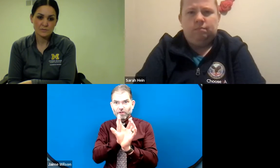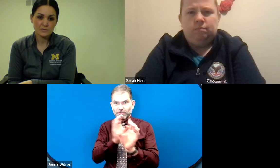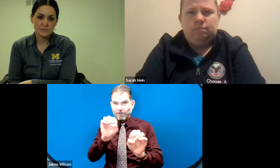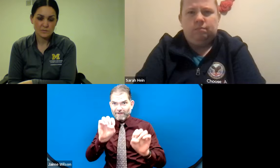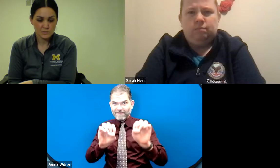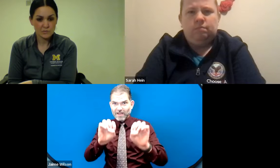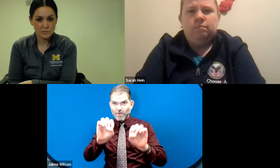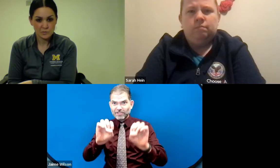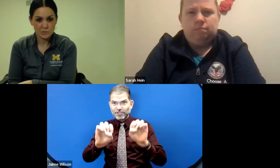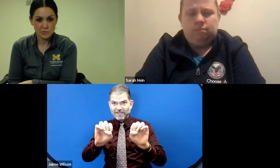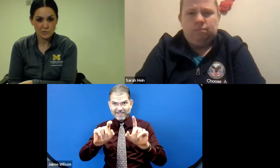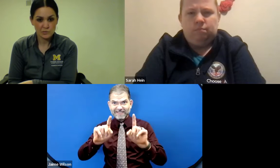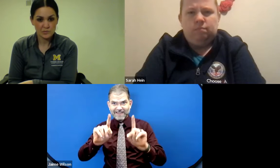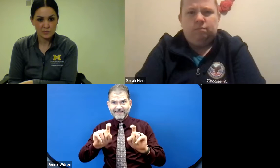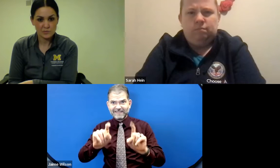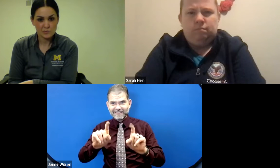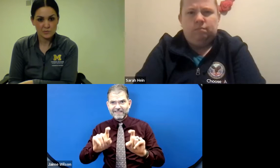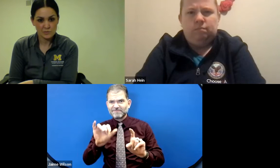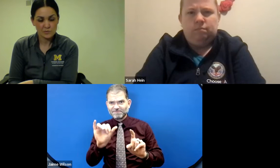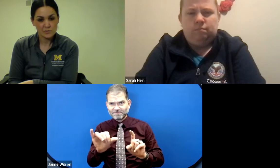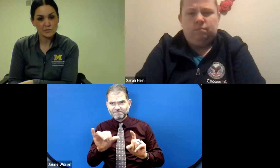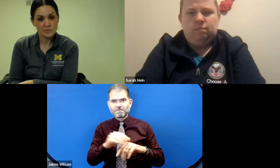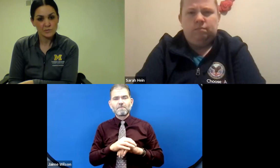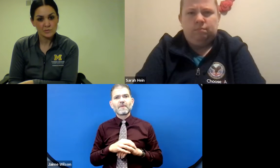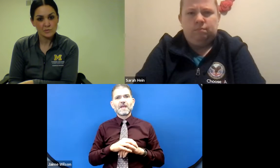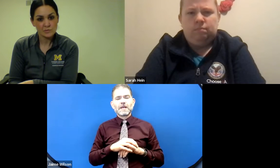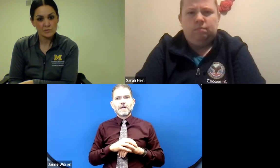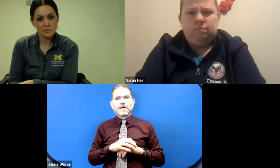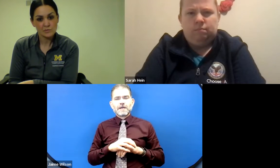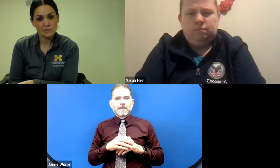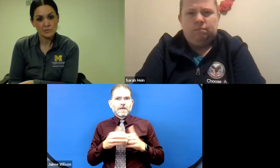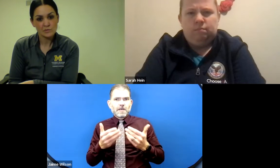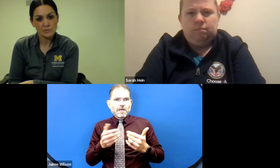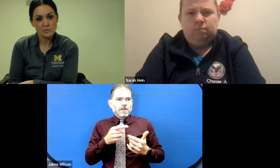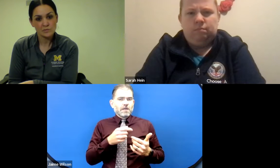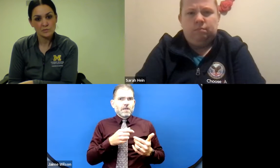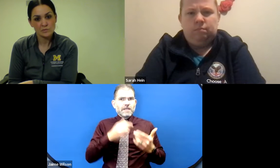ASL Interpreter: and also with a neuro psychological evaluation ASL Interpreter: which is a type of test